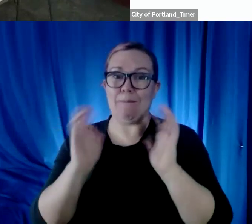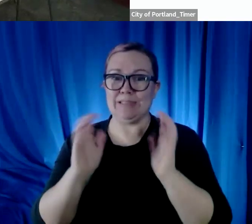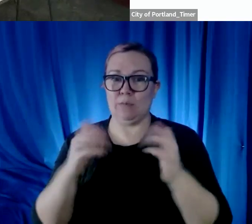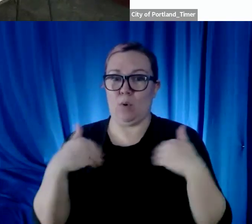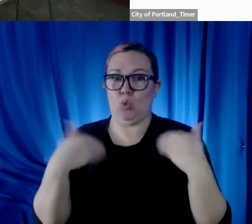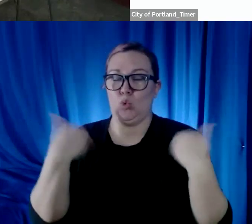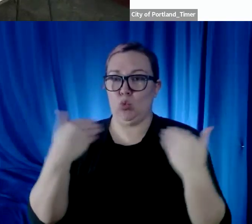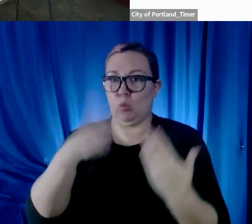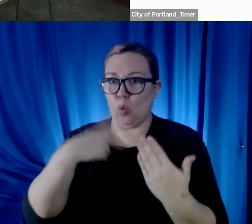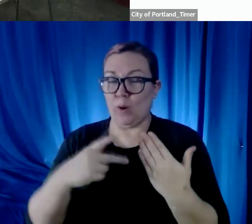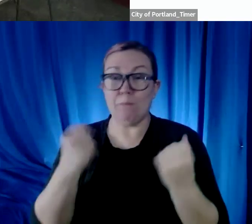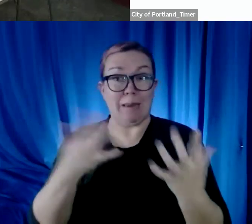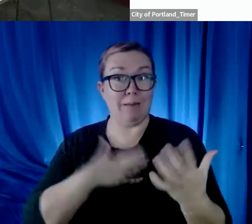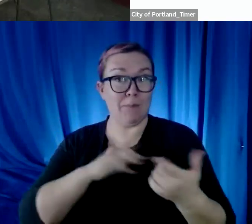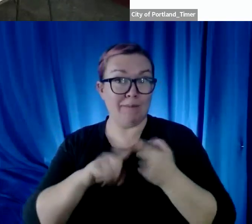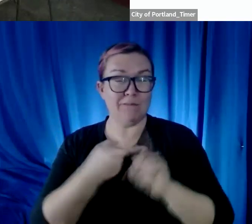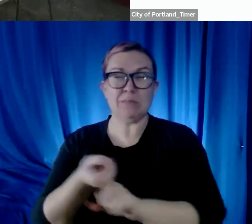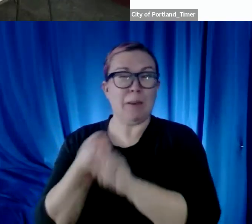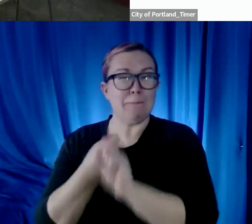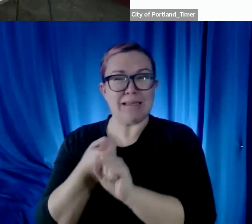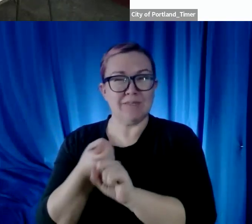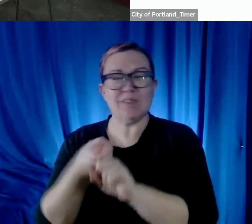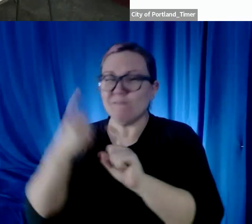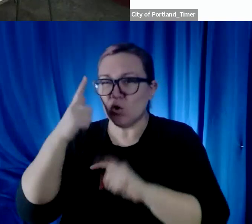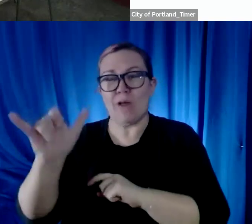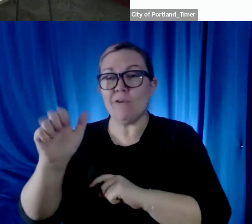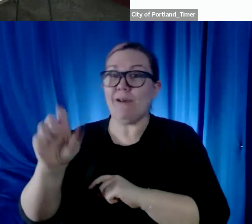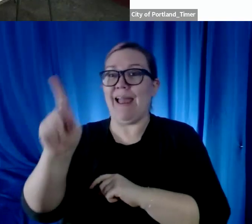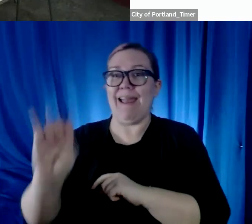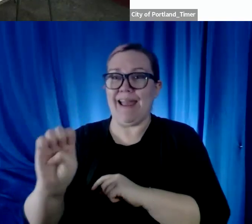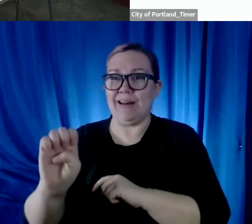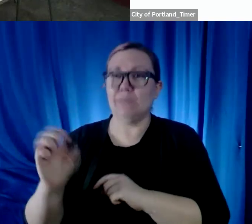A lot of my friends, including my best friend forever, Hattie Gray, play on the Golden Youth Basketball League.